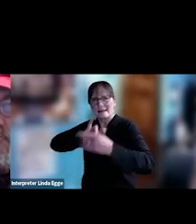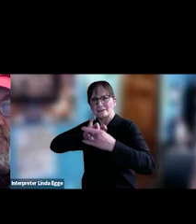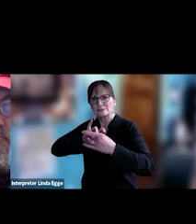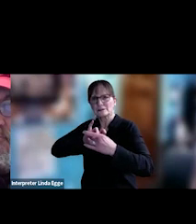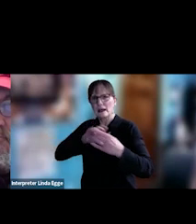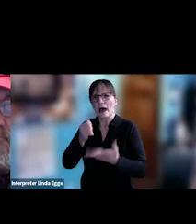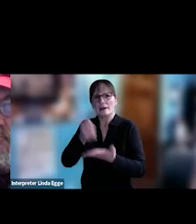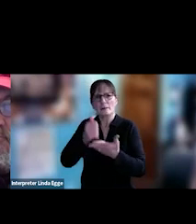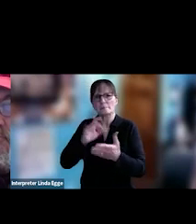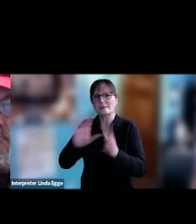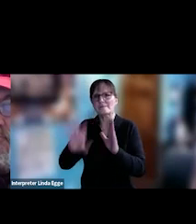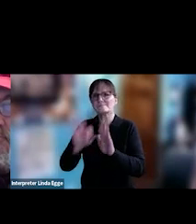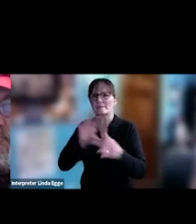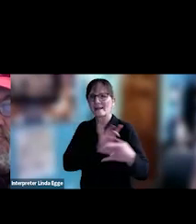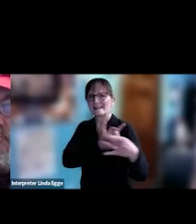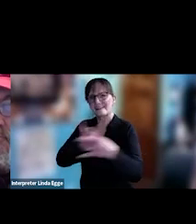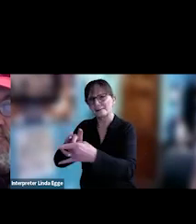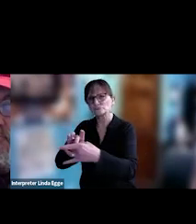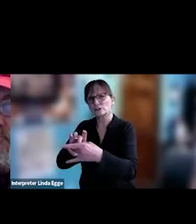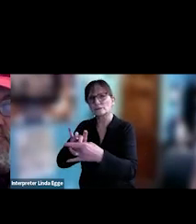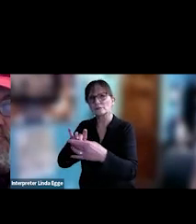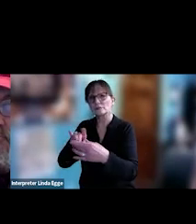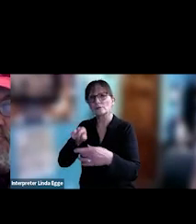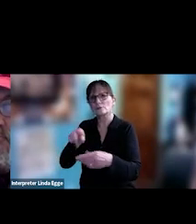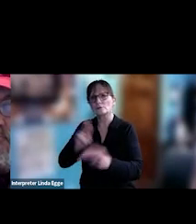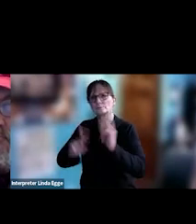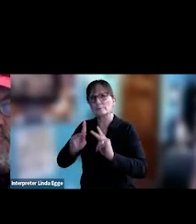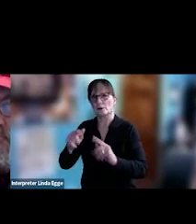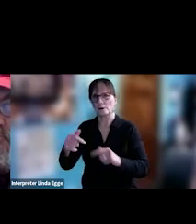So my last years until I retire,